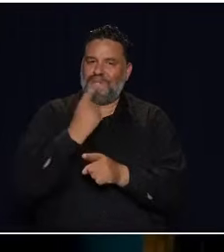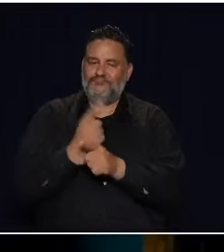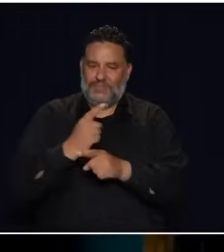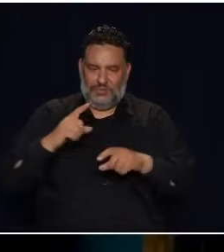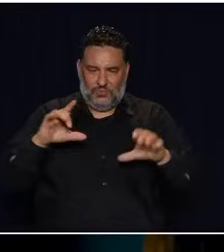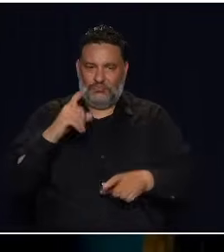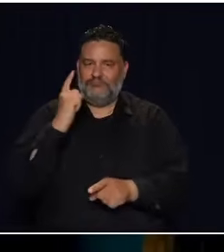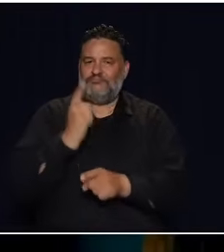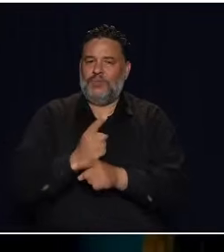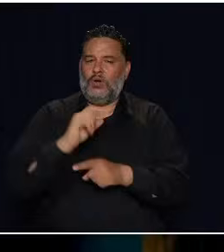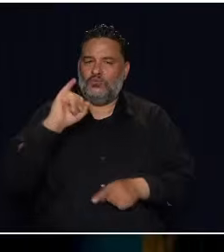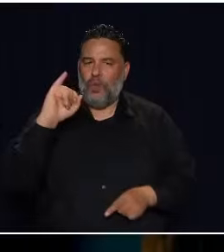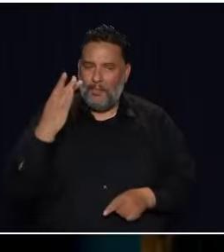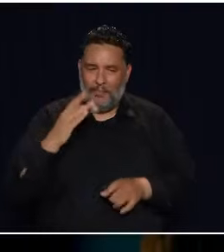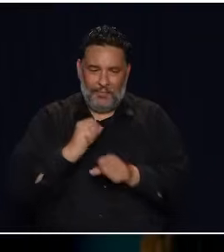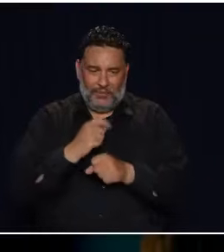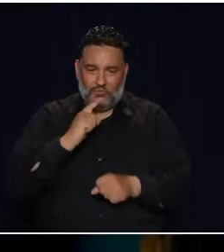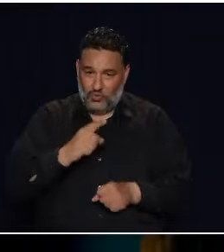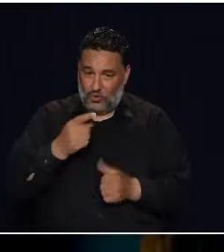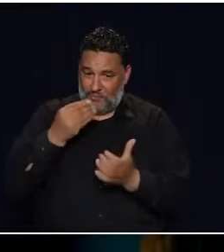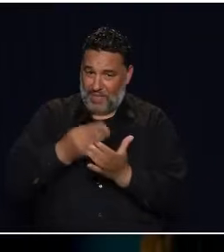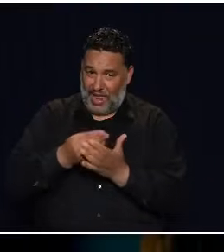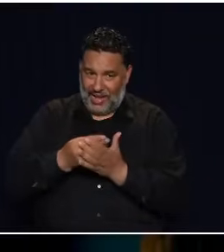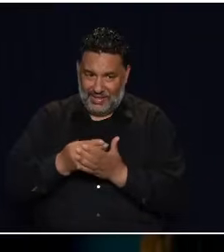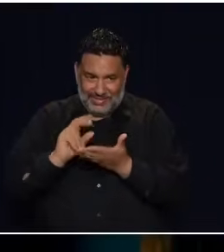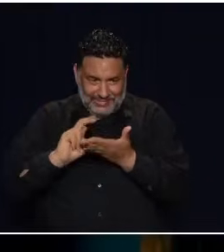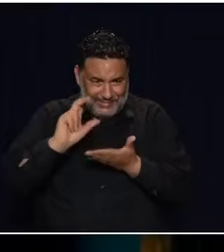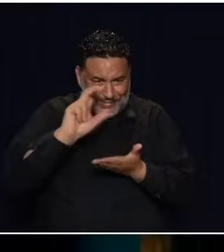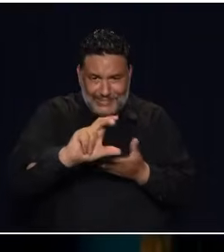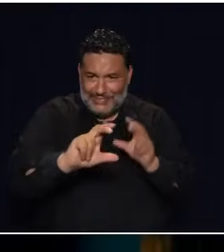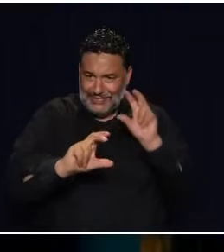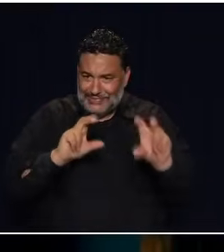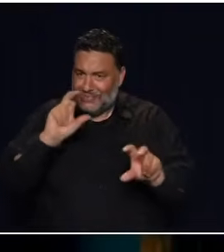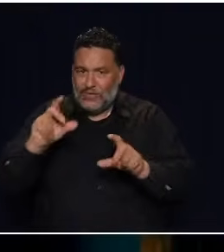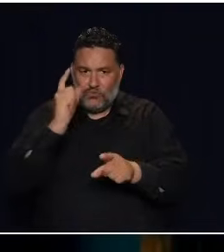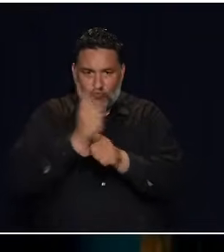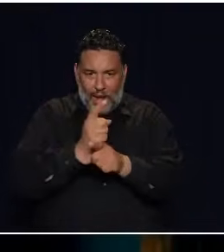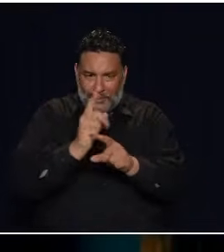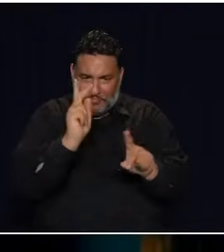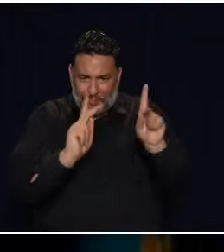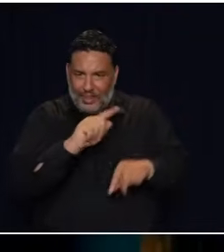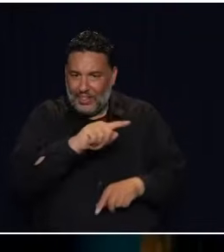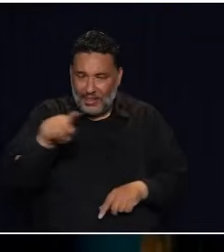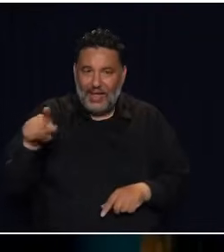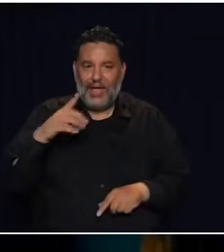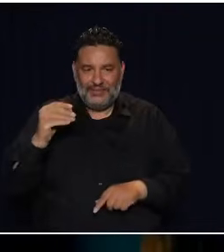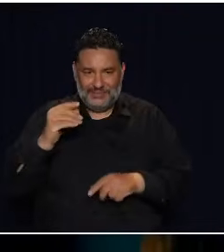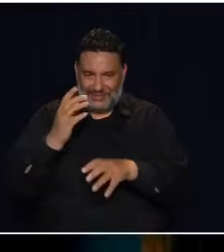SPENDING THAT MONEY WISELY AND DOING AN ETHICAL JOB IN MAKING SURE THOSE FUNDS ARE GOING TO